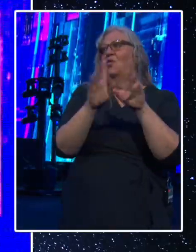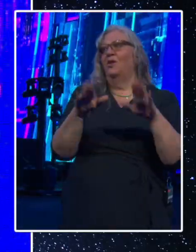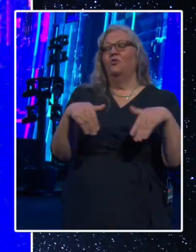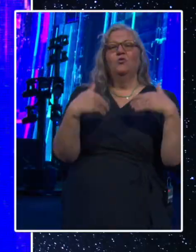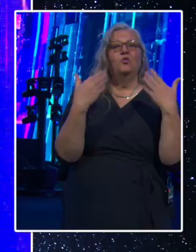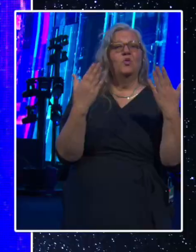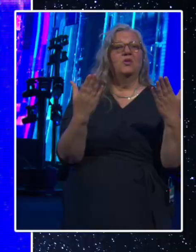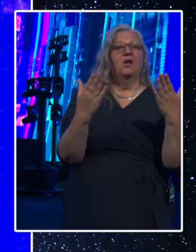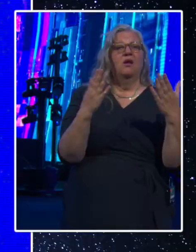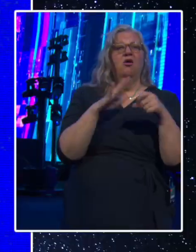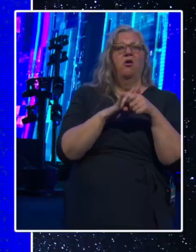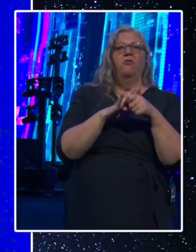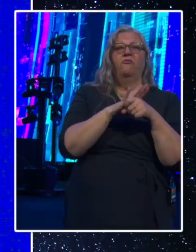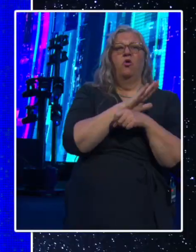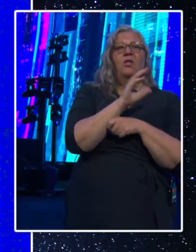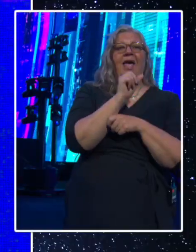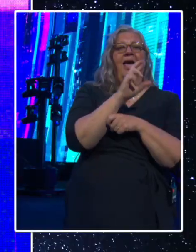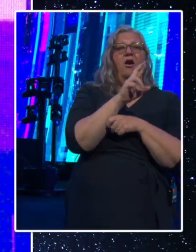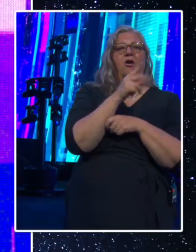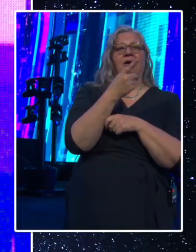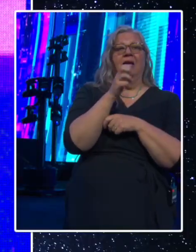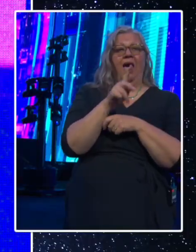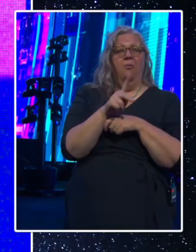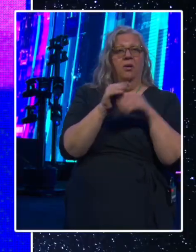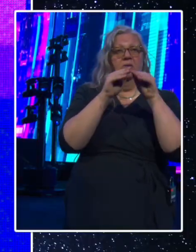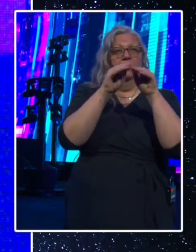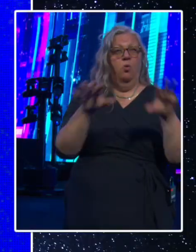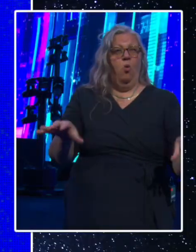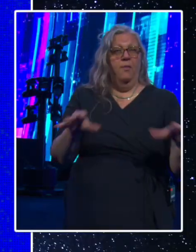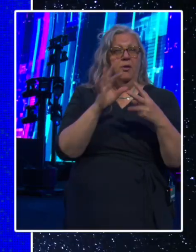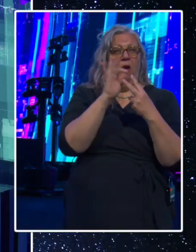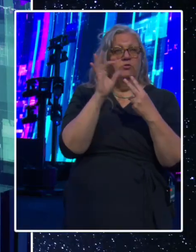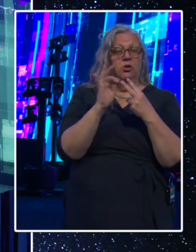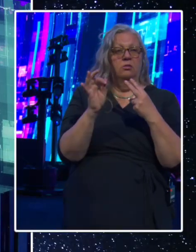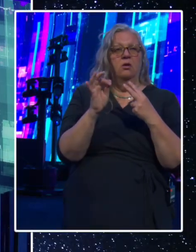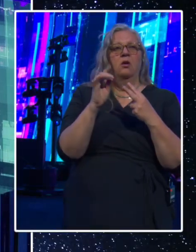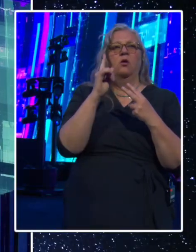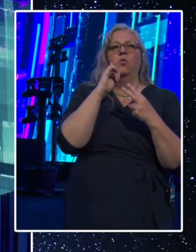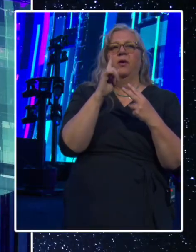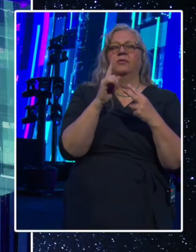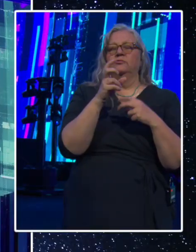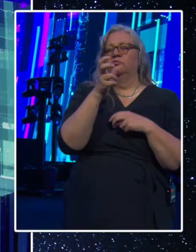Today, we are also introducing a full air-gapped deployment option for customers